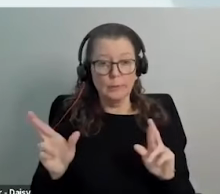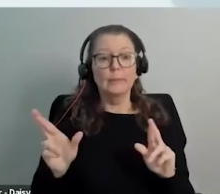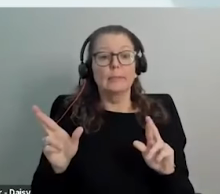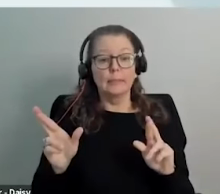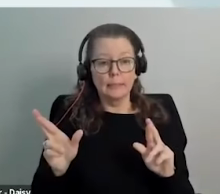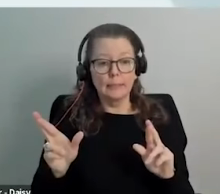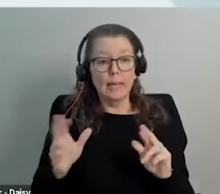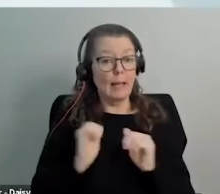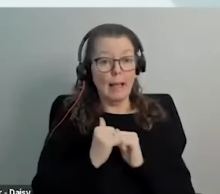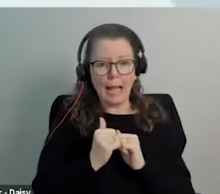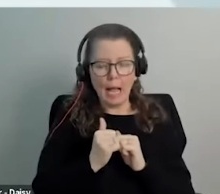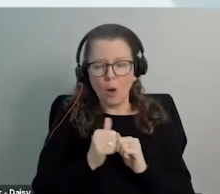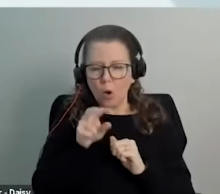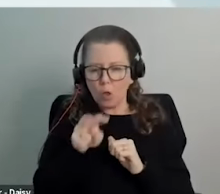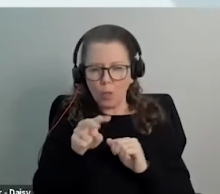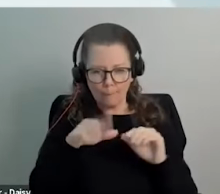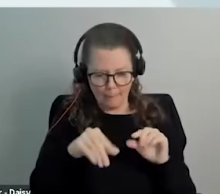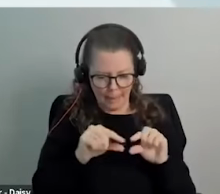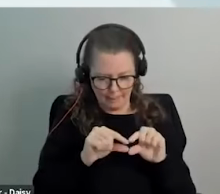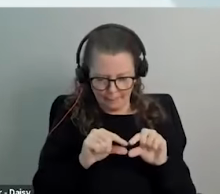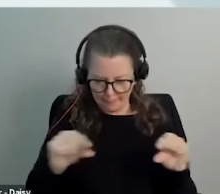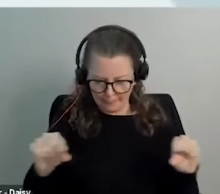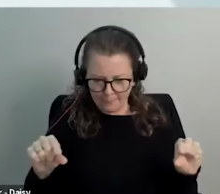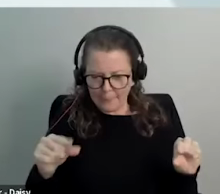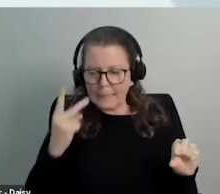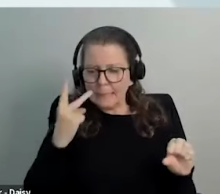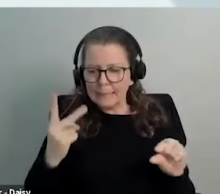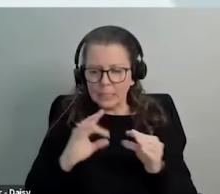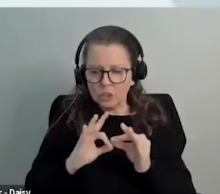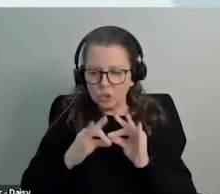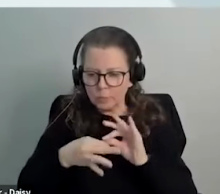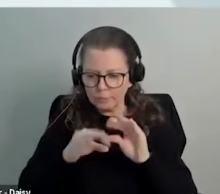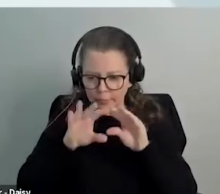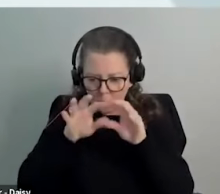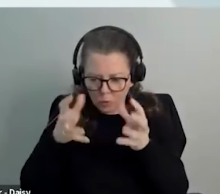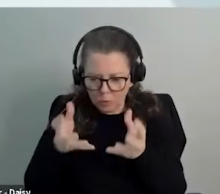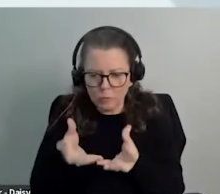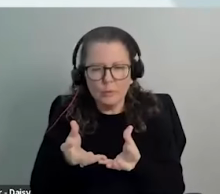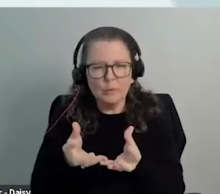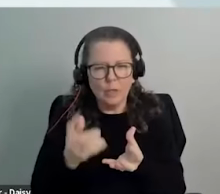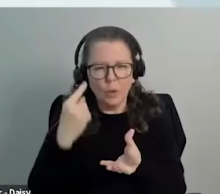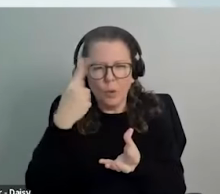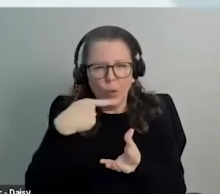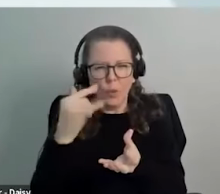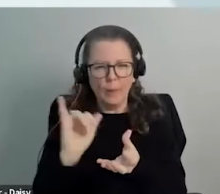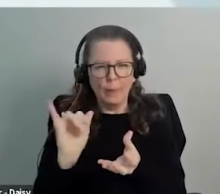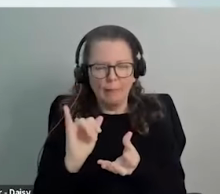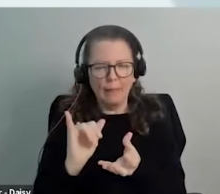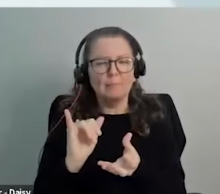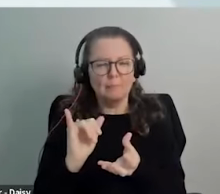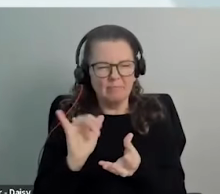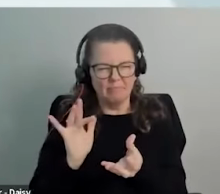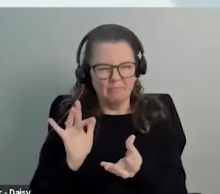Find the Interpretation button at the bottom of the menu bar. It's an icon that looks like a globe.